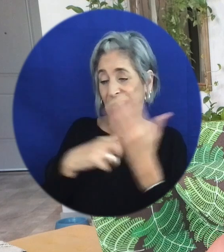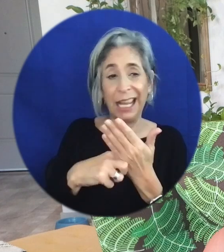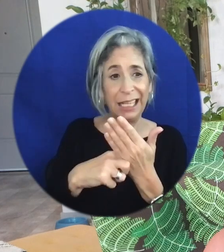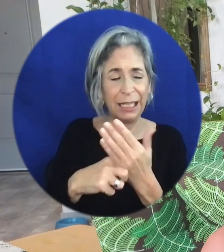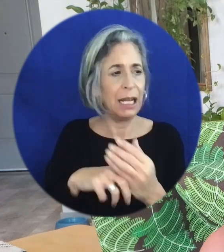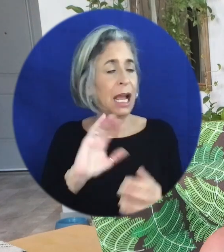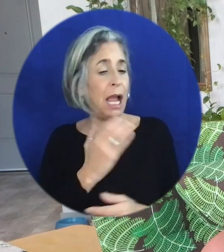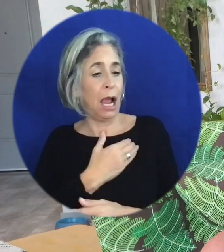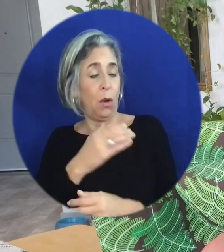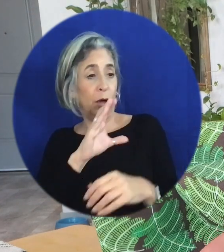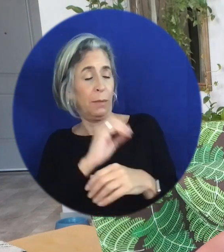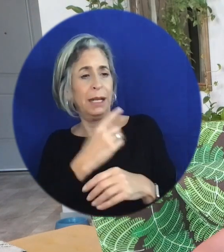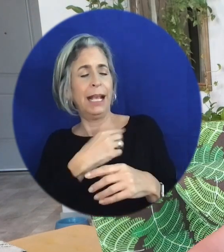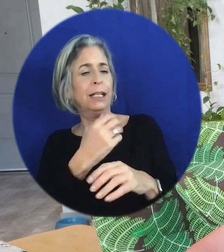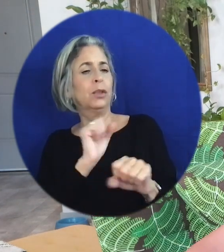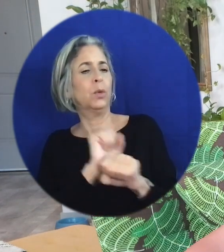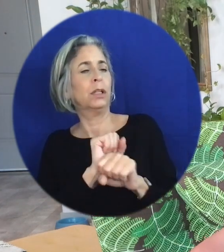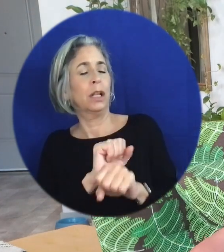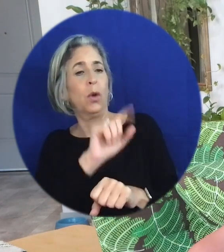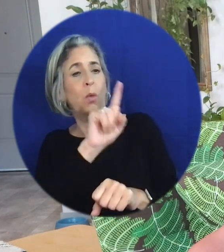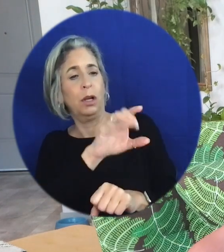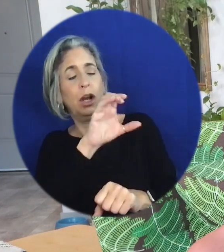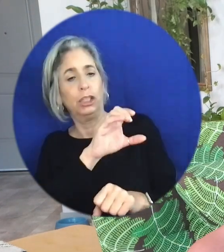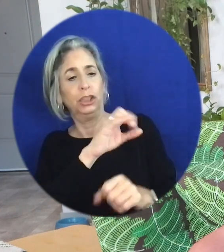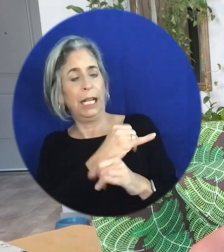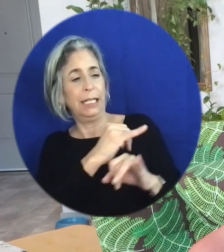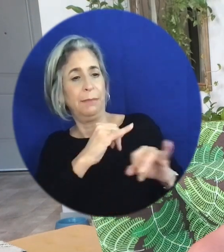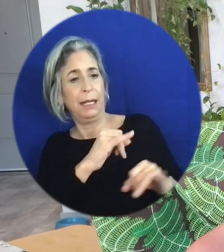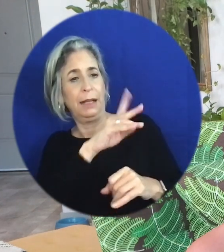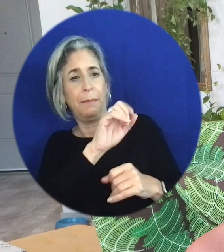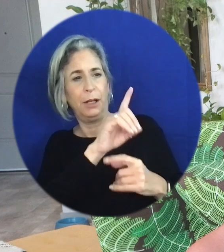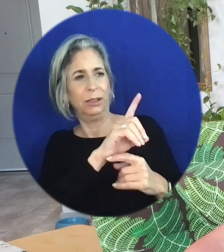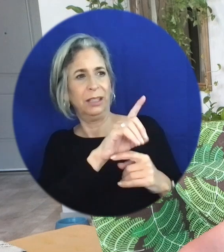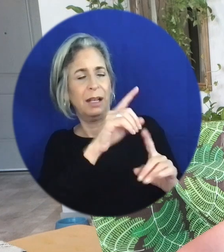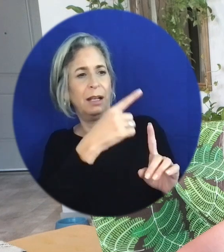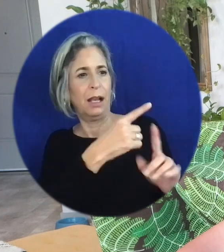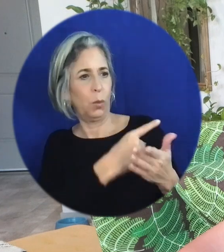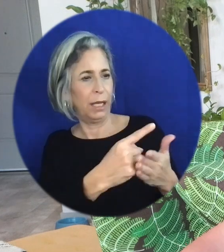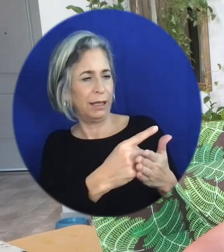With Vercel, our company averages 100 independent builds a week and 400 each month.